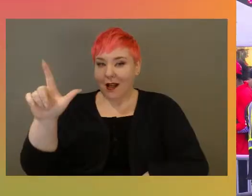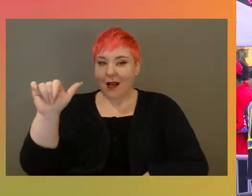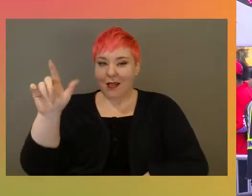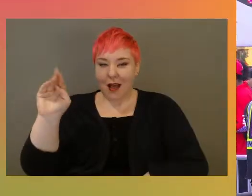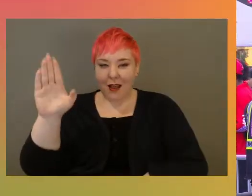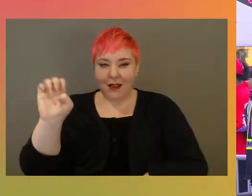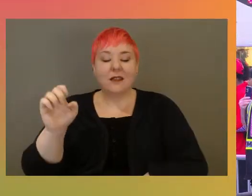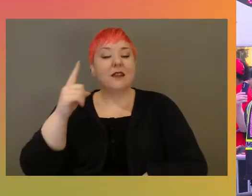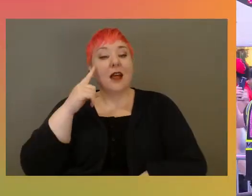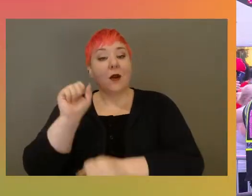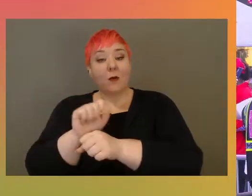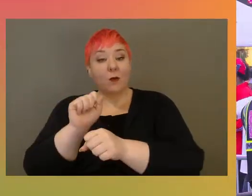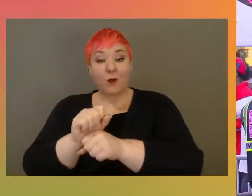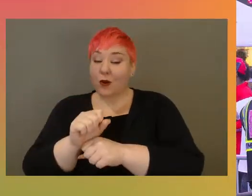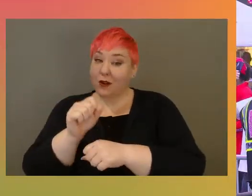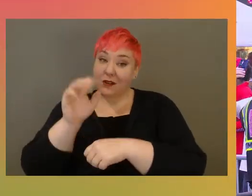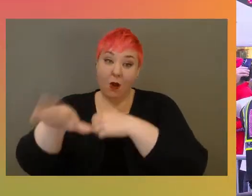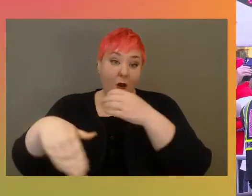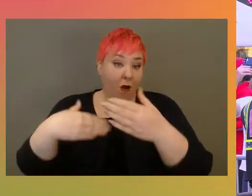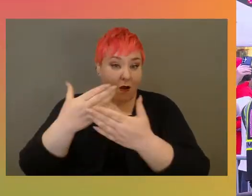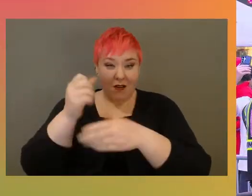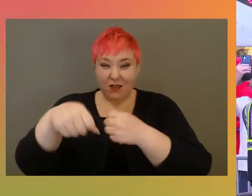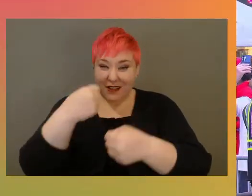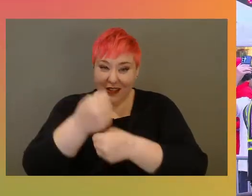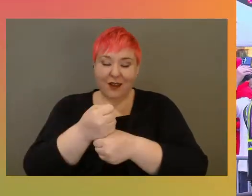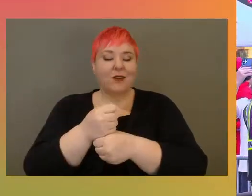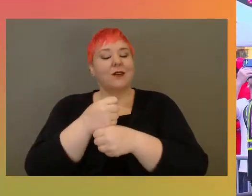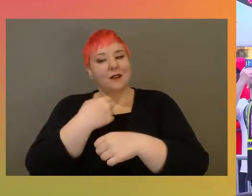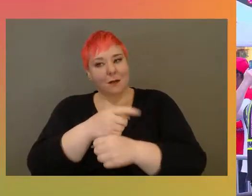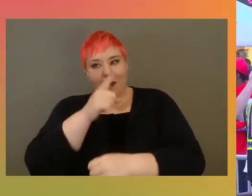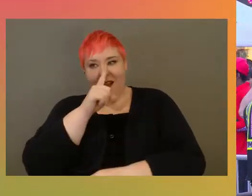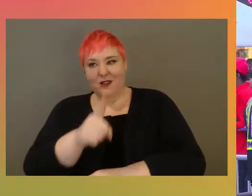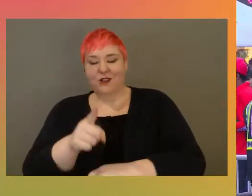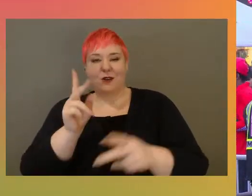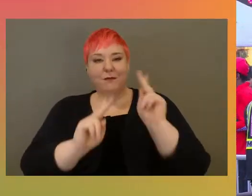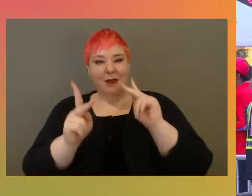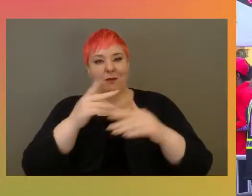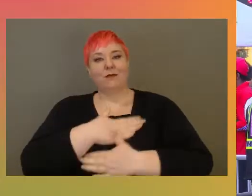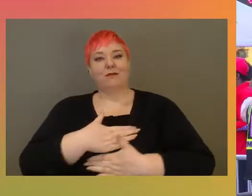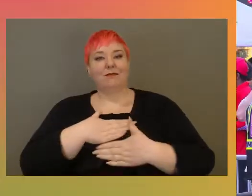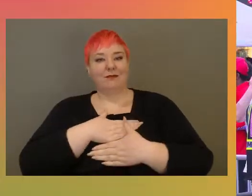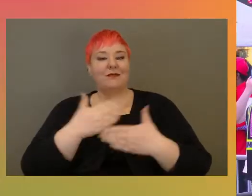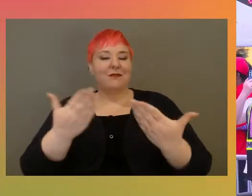CALM IN THE MIDST OF YOUR CHAOS IN THE CITY. THANK YOU. THIS EVENT WOULD NOT HAPPEN WITHOUT THE FANTASTIC TEAM AT